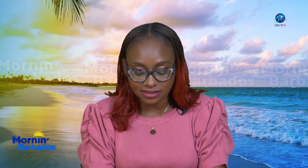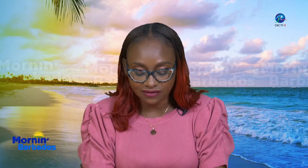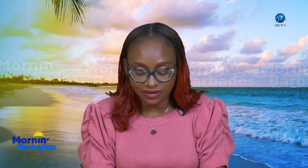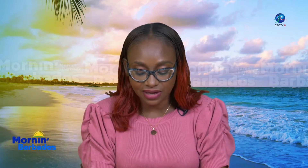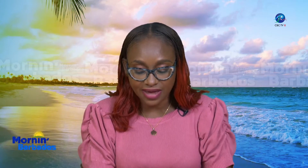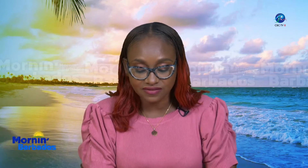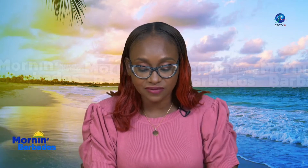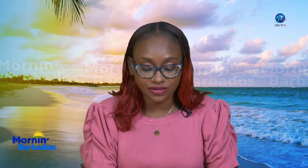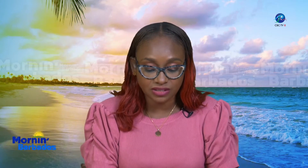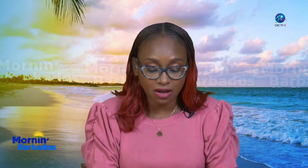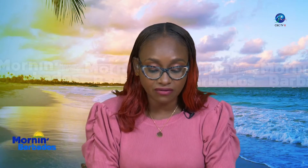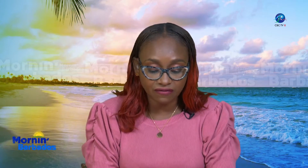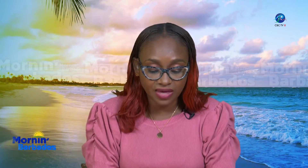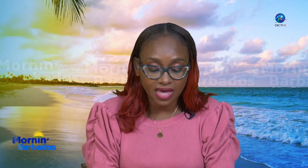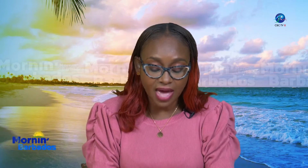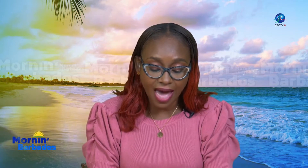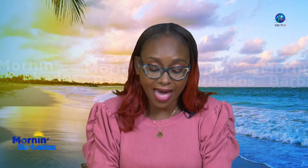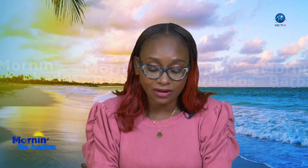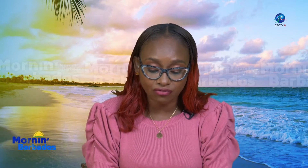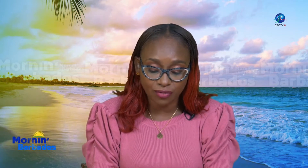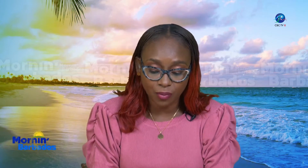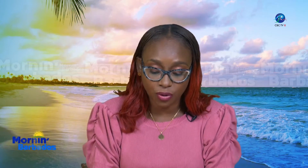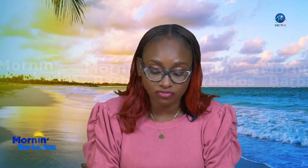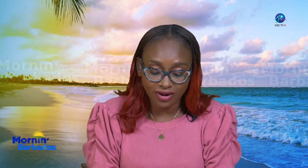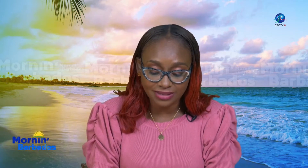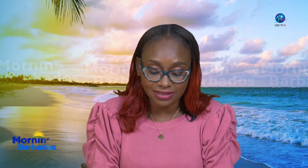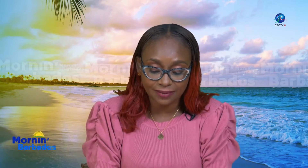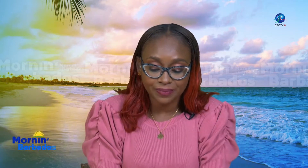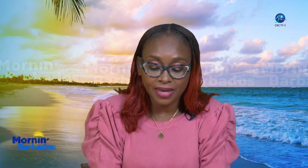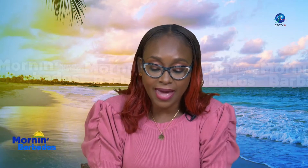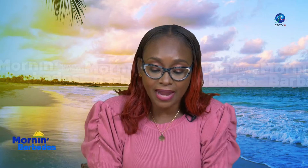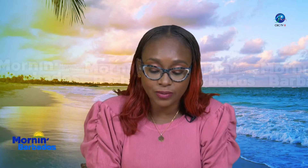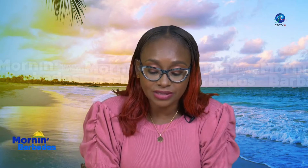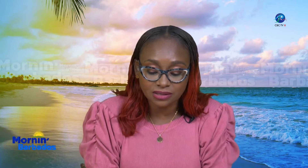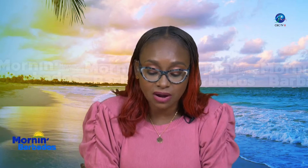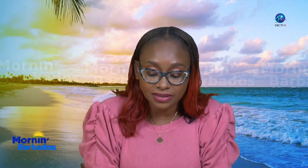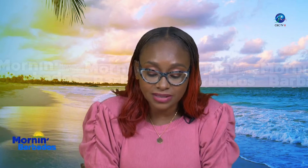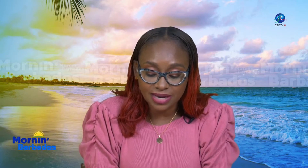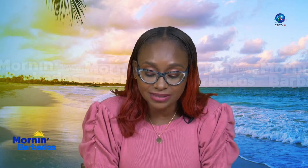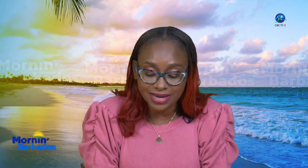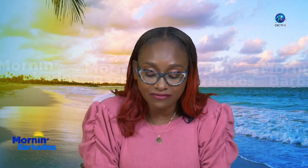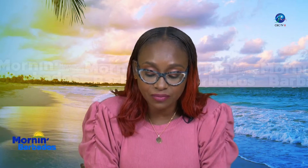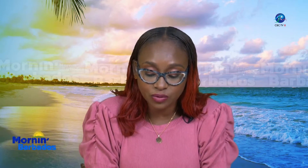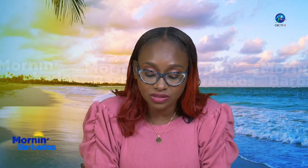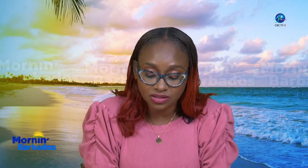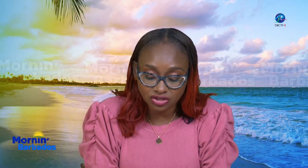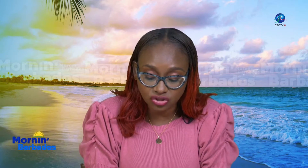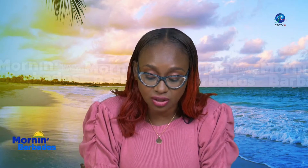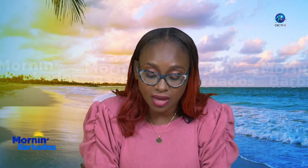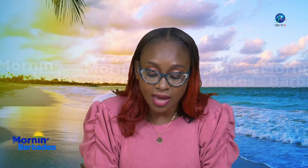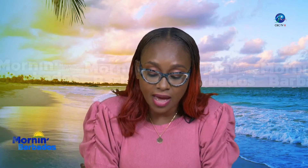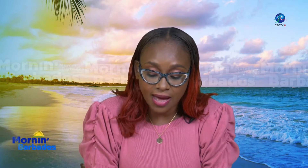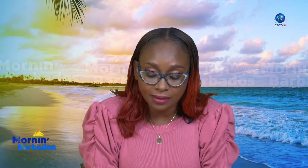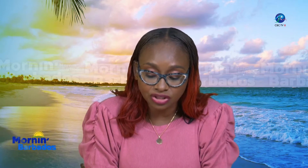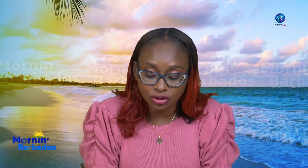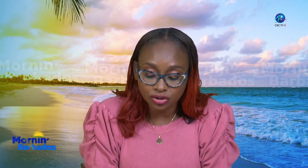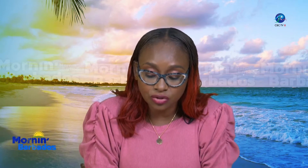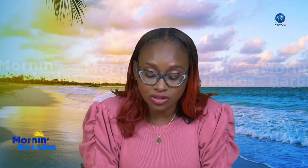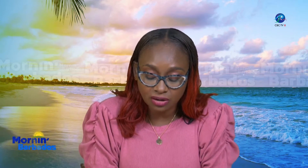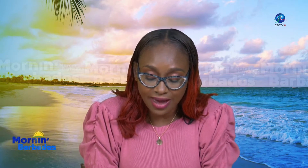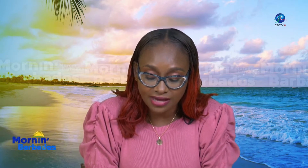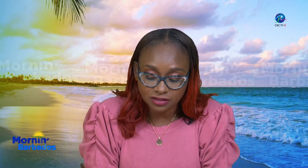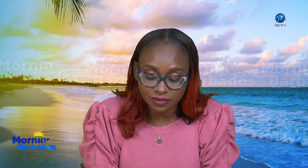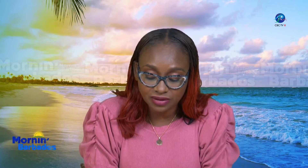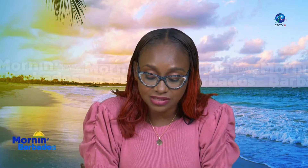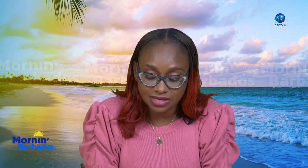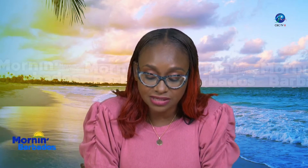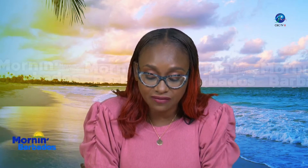Stephen lice photography and report writing Eloise garden a deaf musician she'll use her experiences